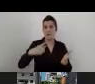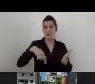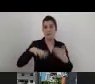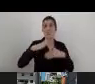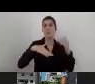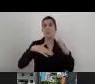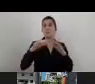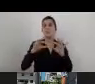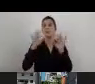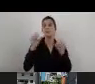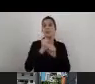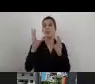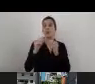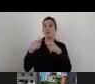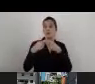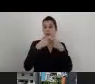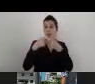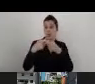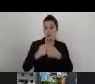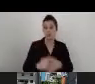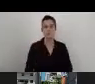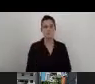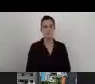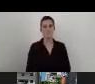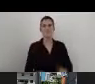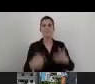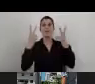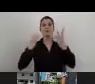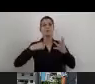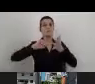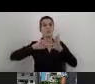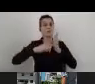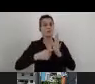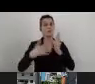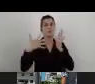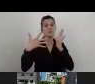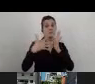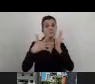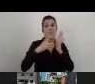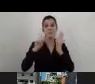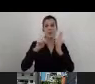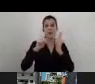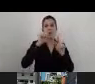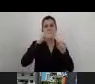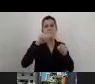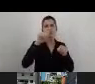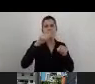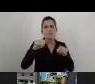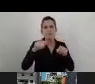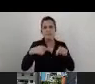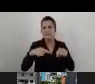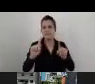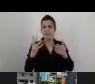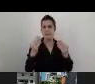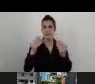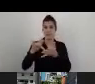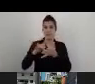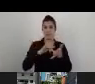It's very important for me to emphasize that auditing is not a checklist. In many places, I see not only in Israel,